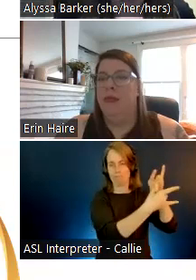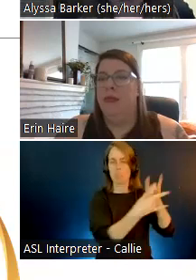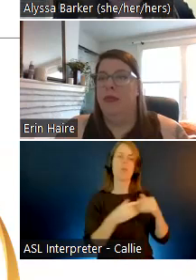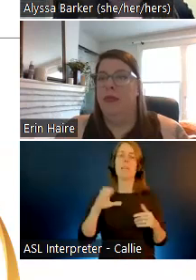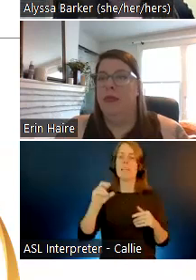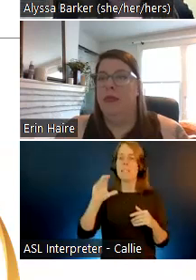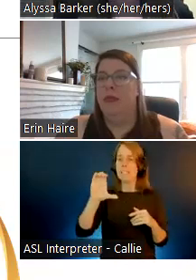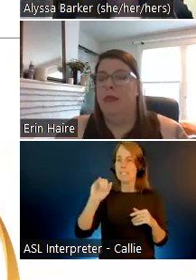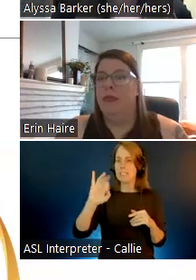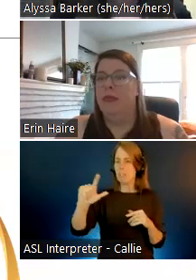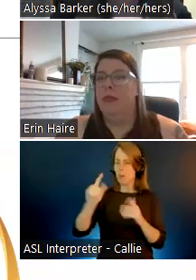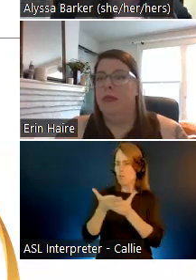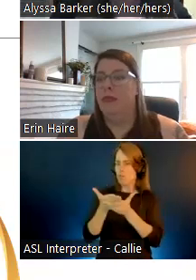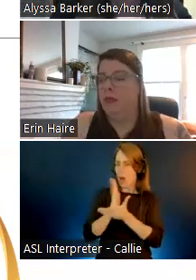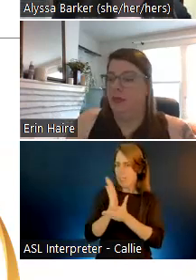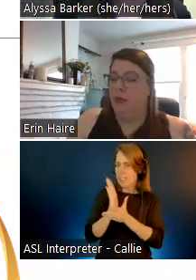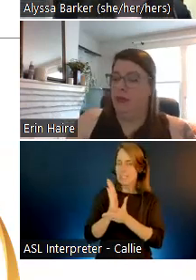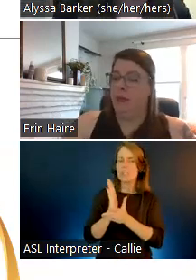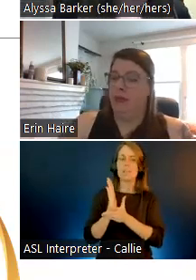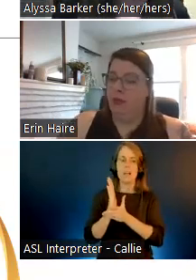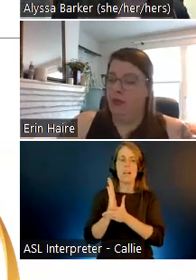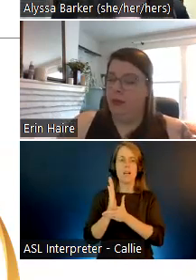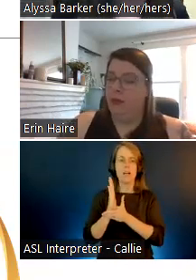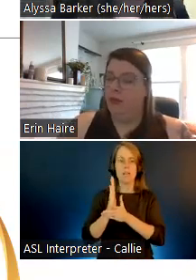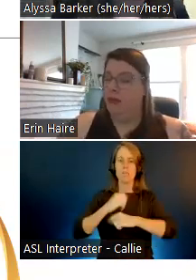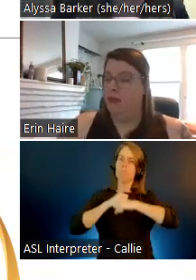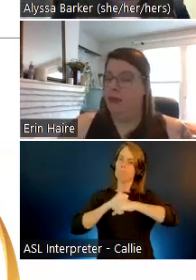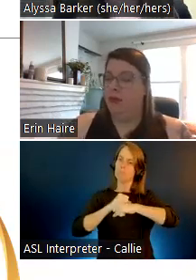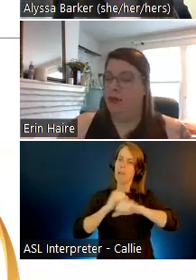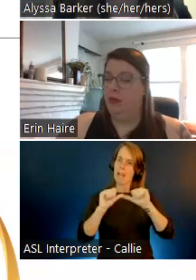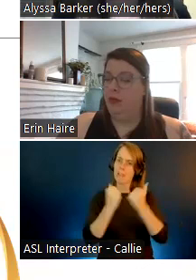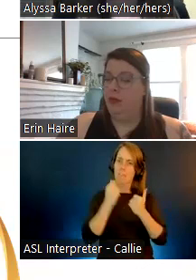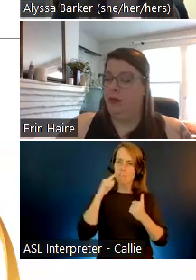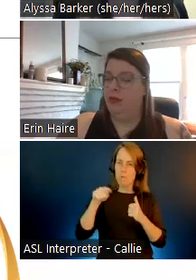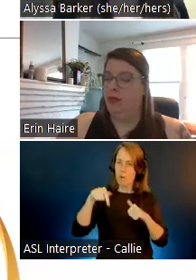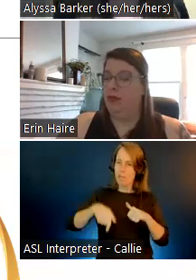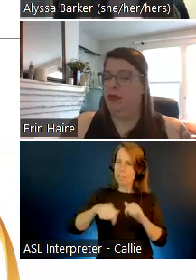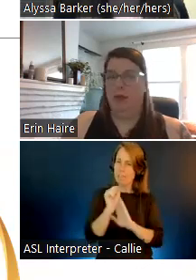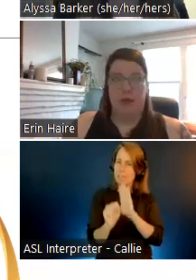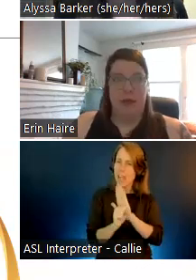um so that's my side is is the um we call it the compliance side we do we do the investigations